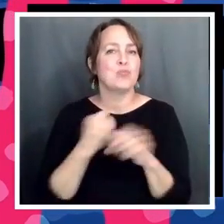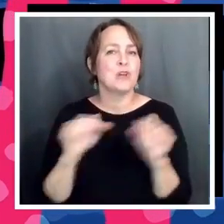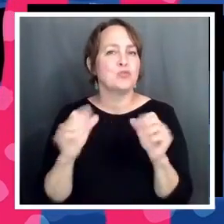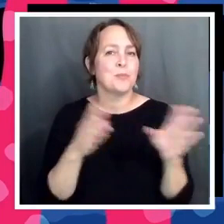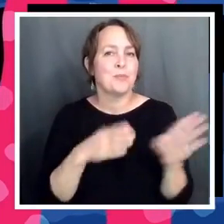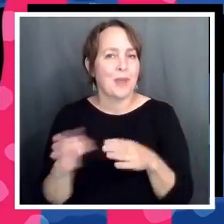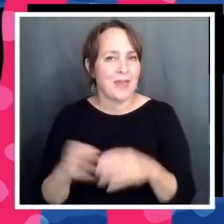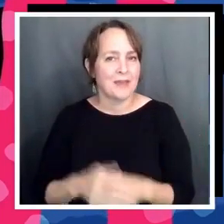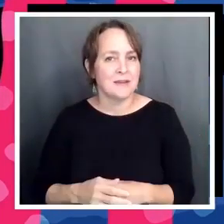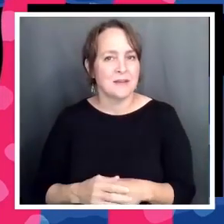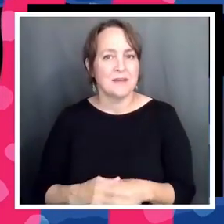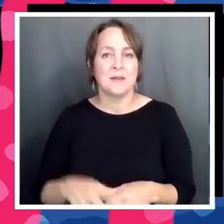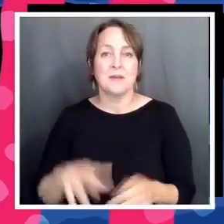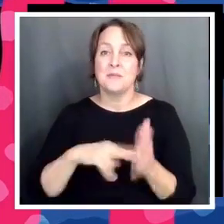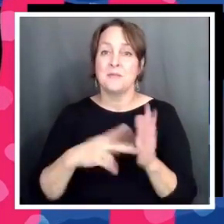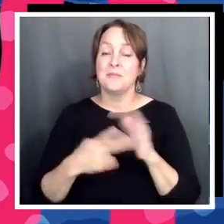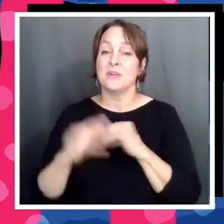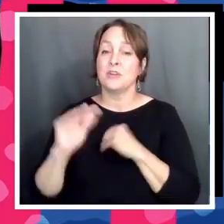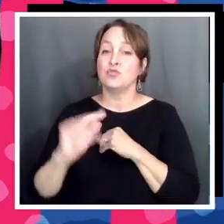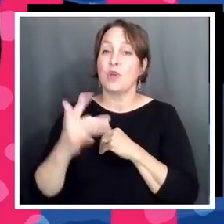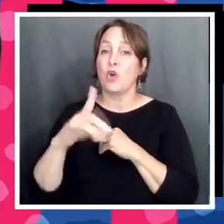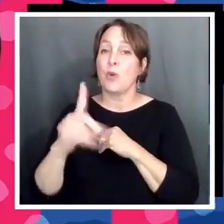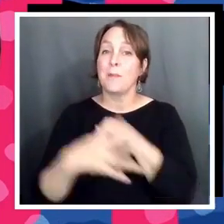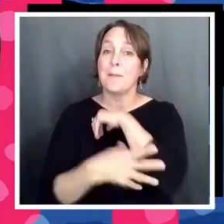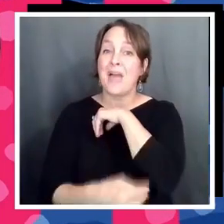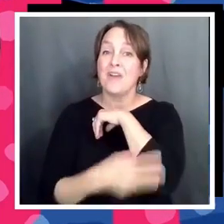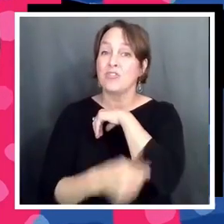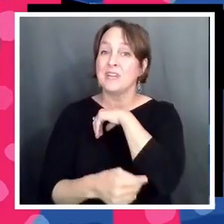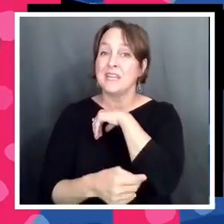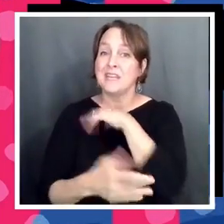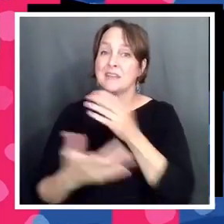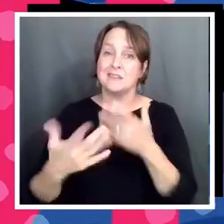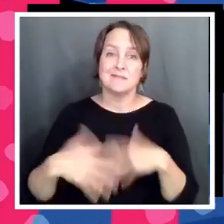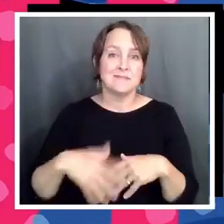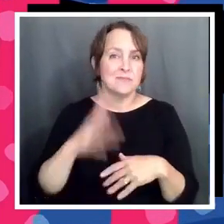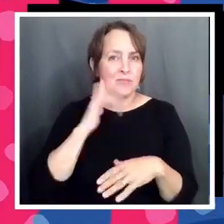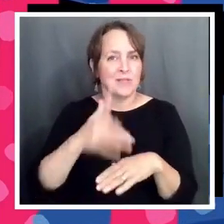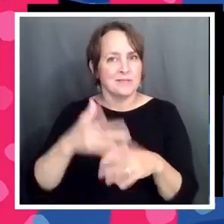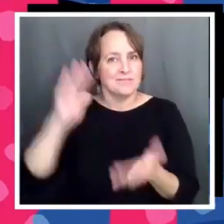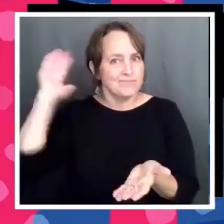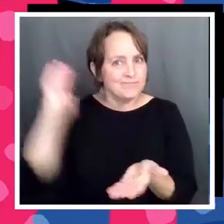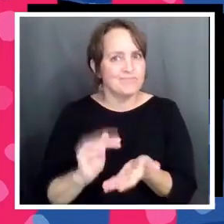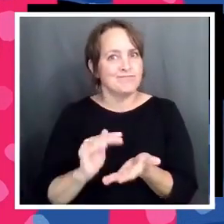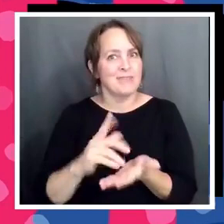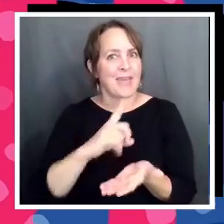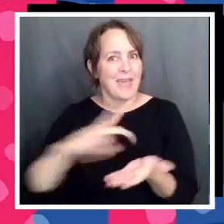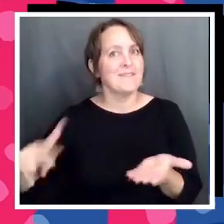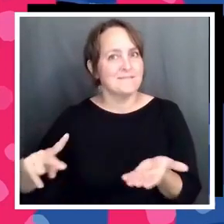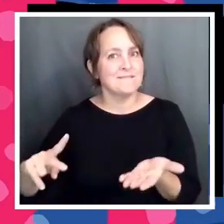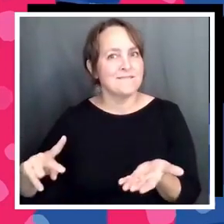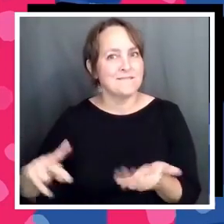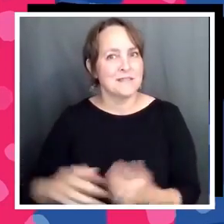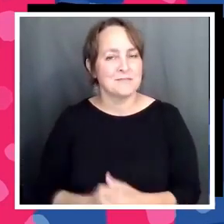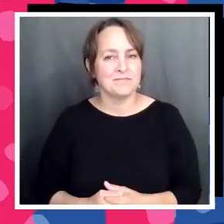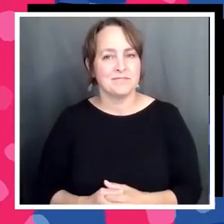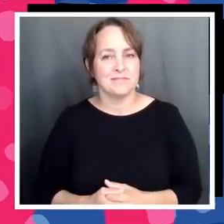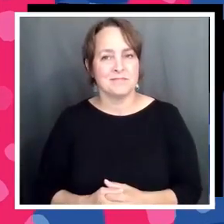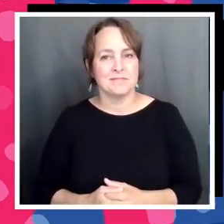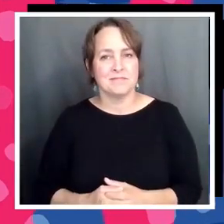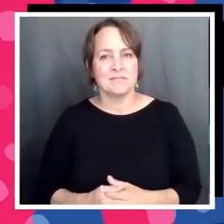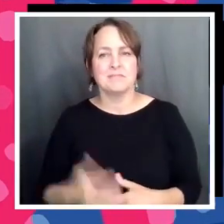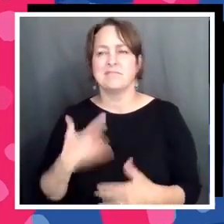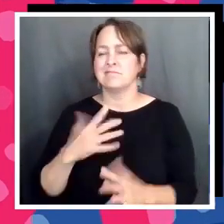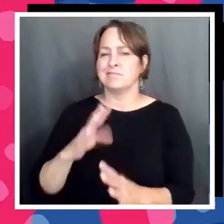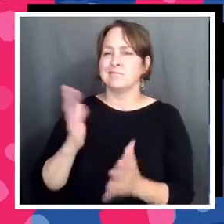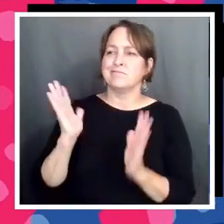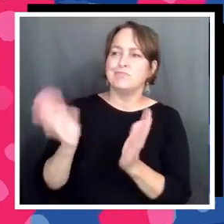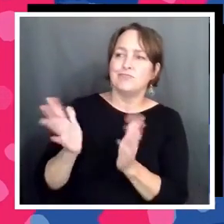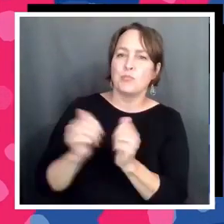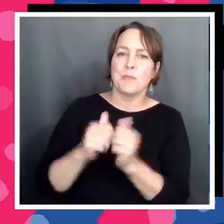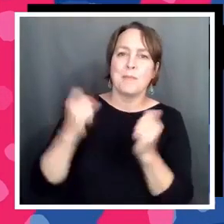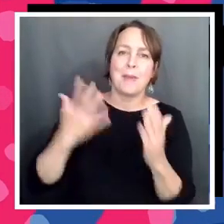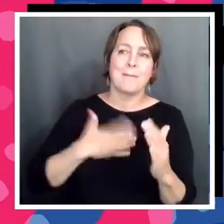UNITED STATES SENATE AS PART OF